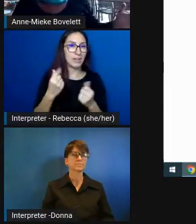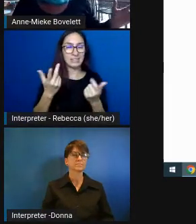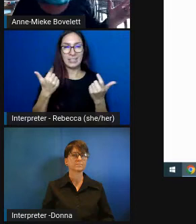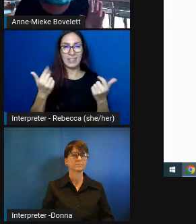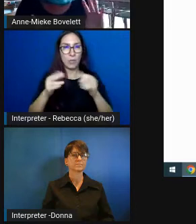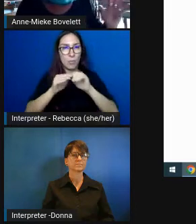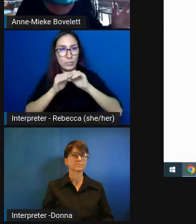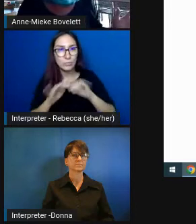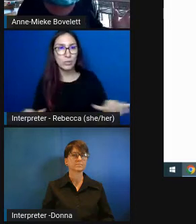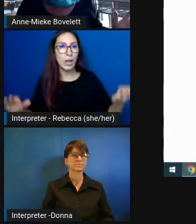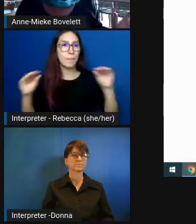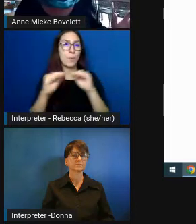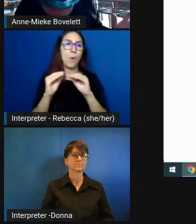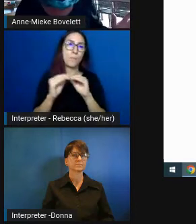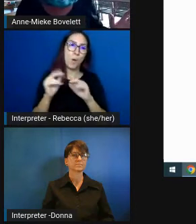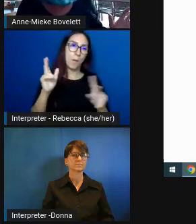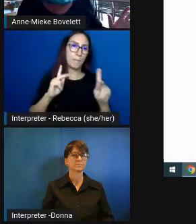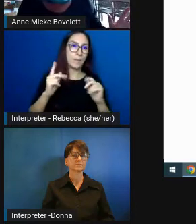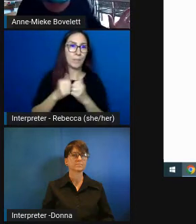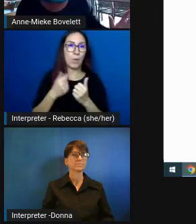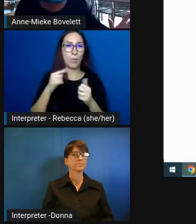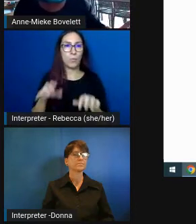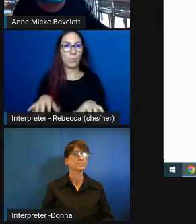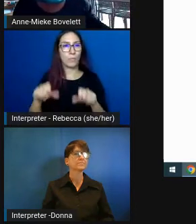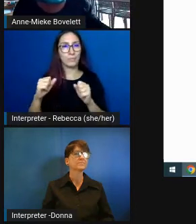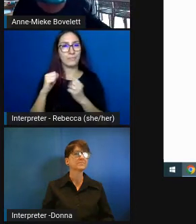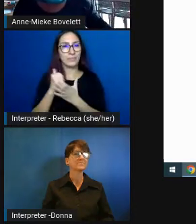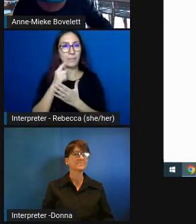and more people are being helped by using these products.